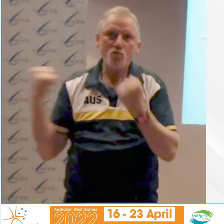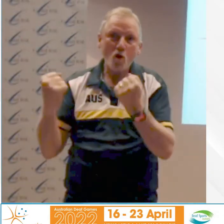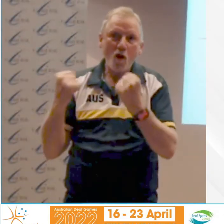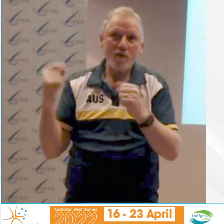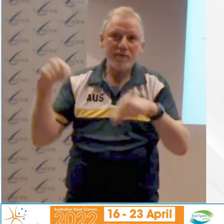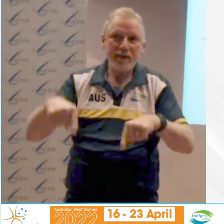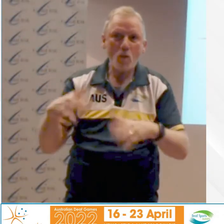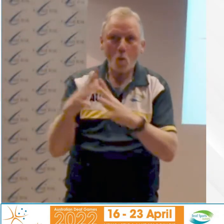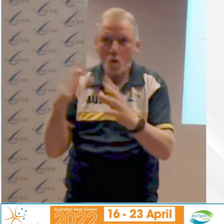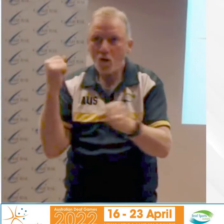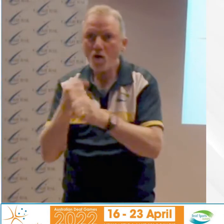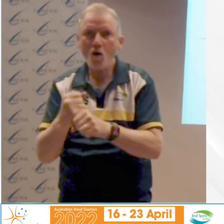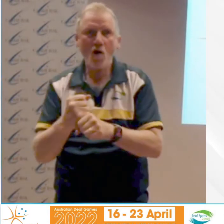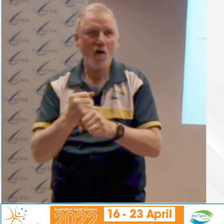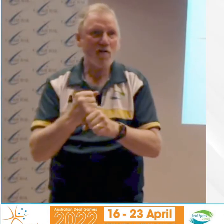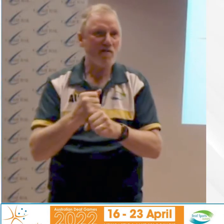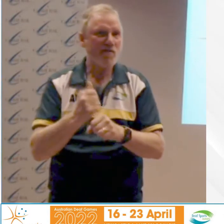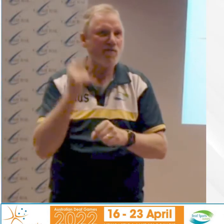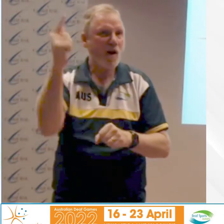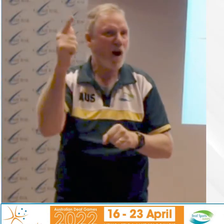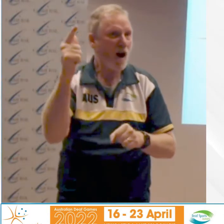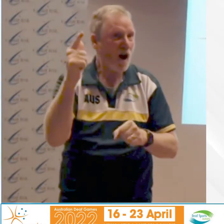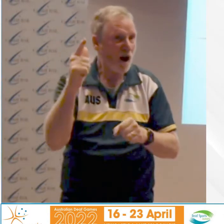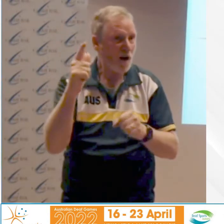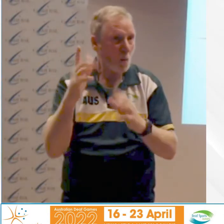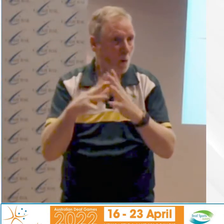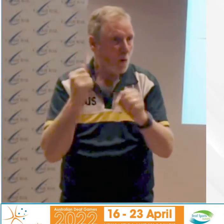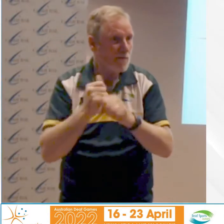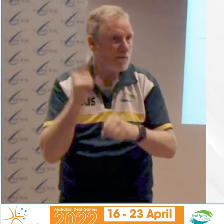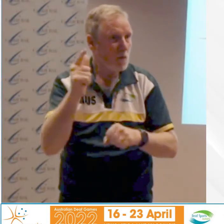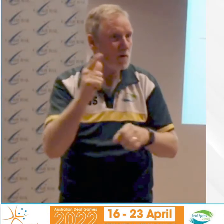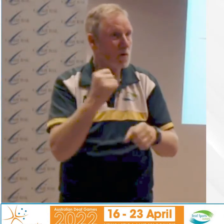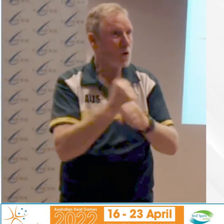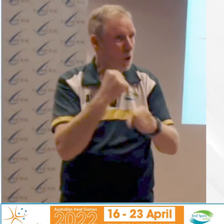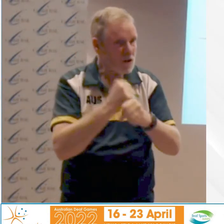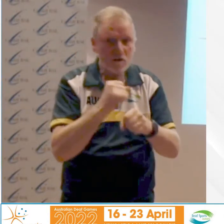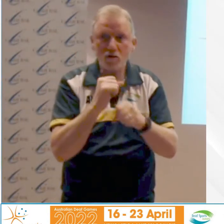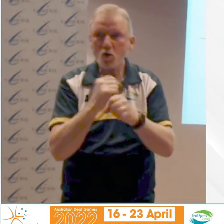the drive up from Sydney and from near and far